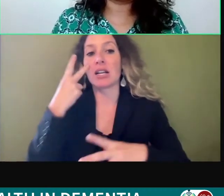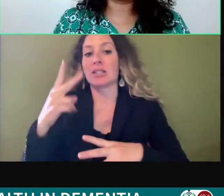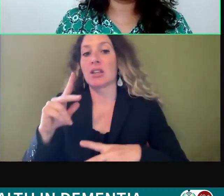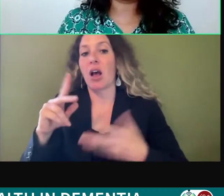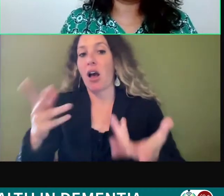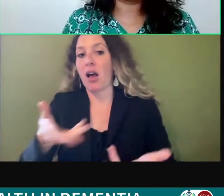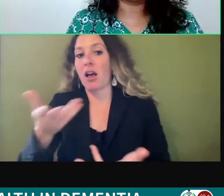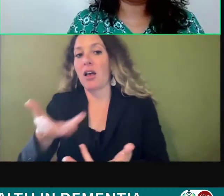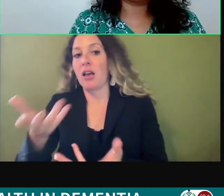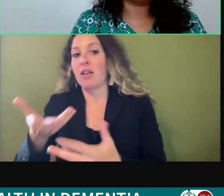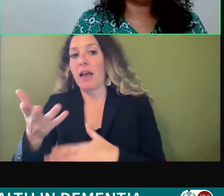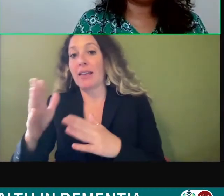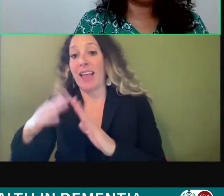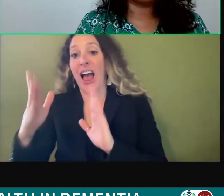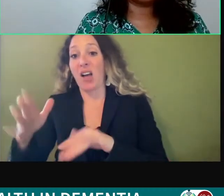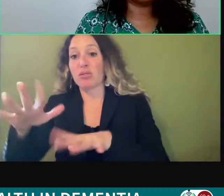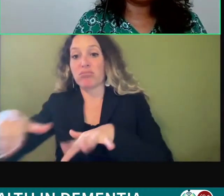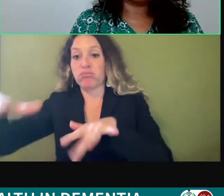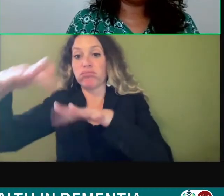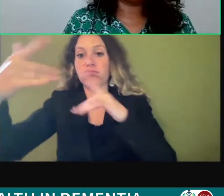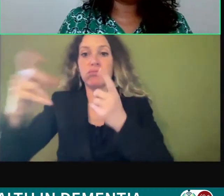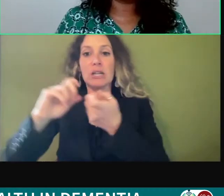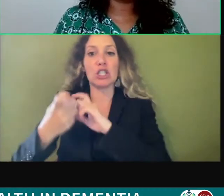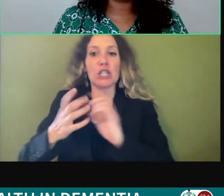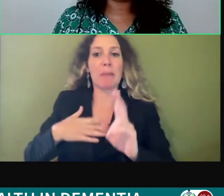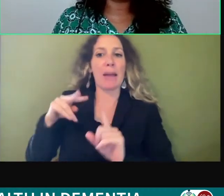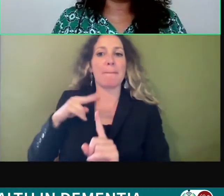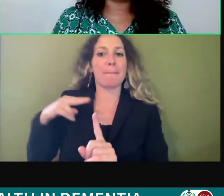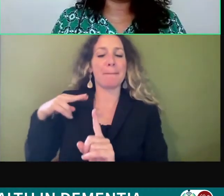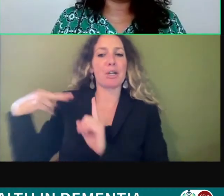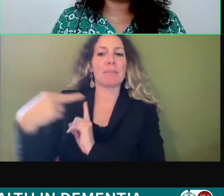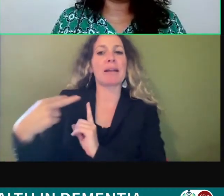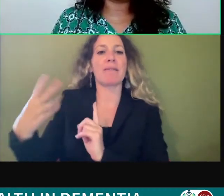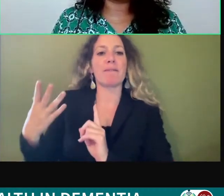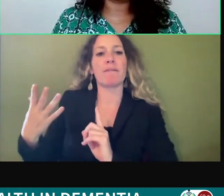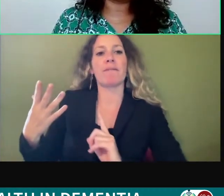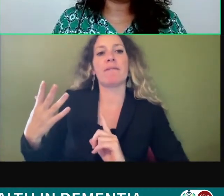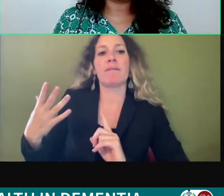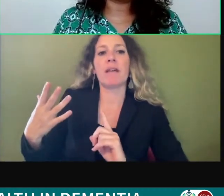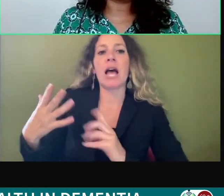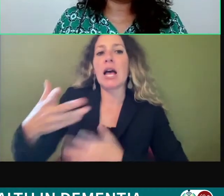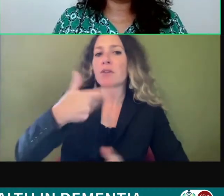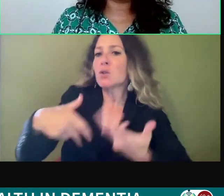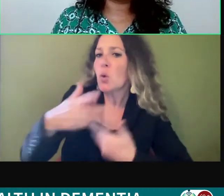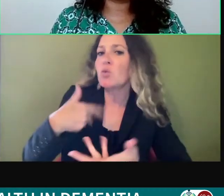household makeup, and that really sort of changed my perspective on the social and family context